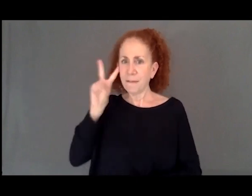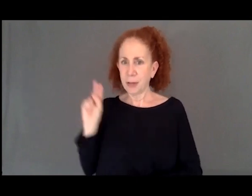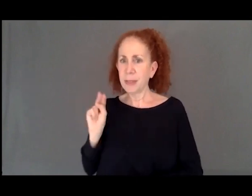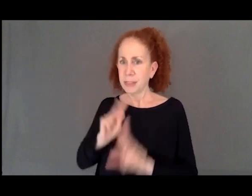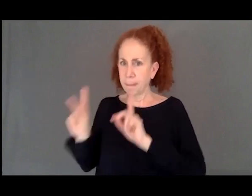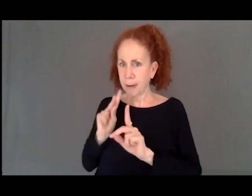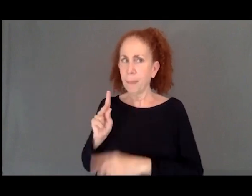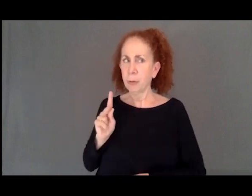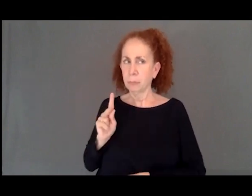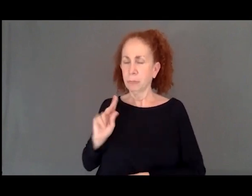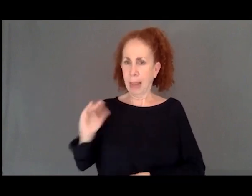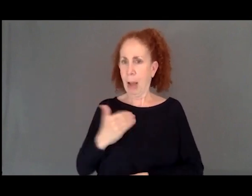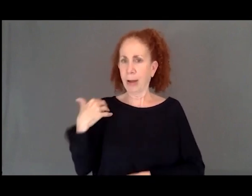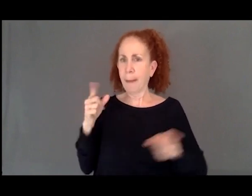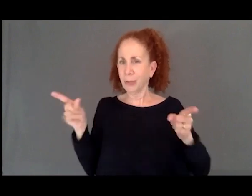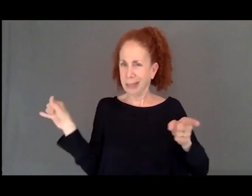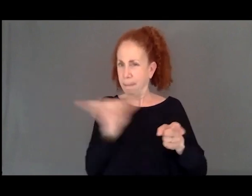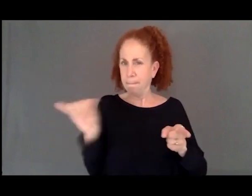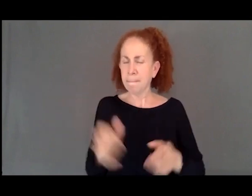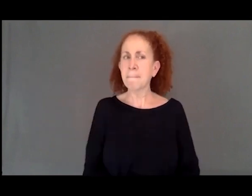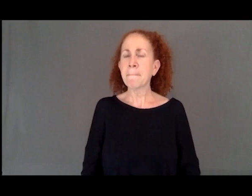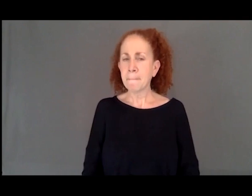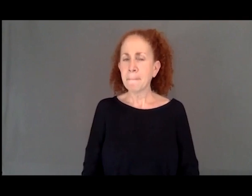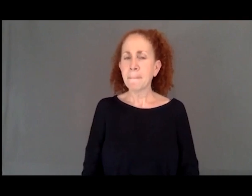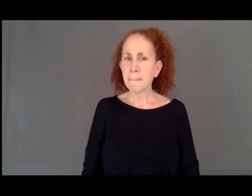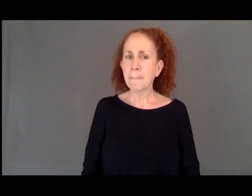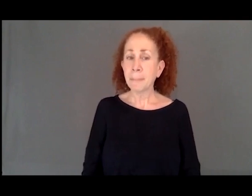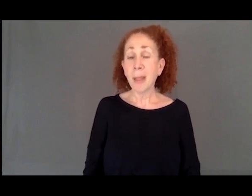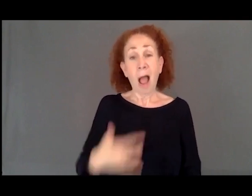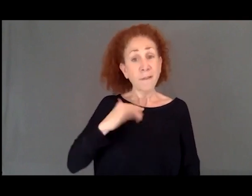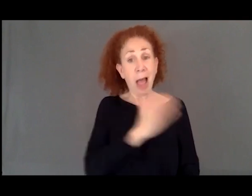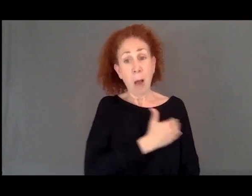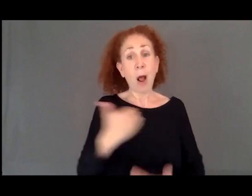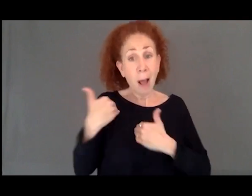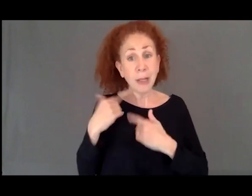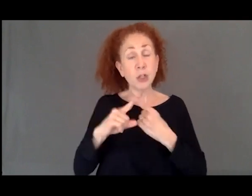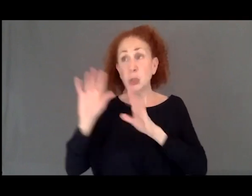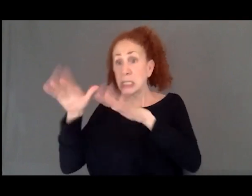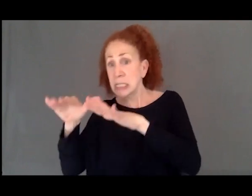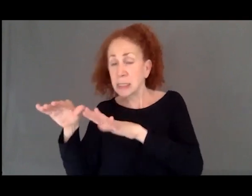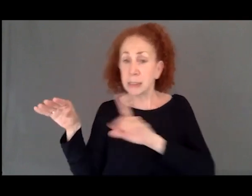in Saigon at that time. And I felt that it was our obligation to try to draw attention to that.